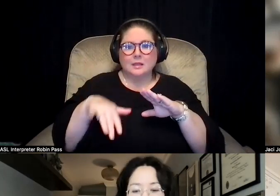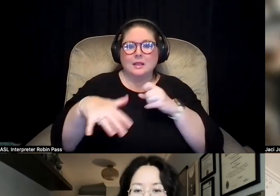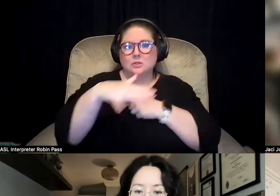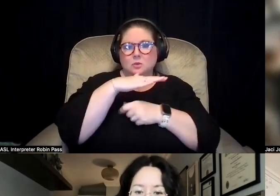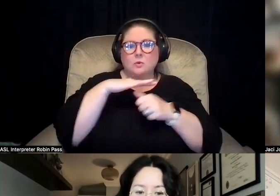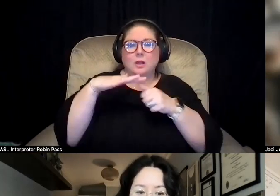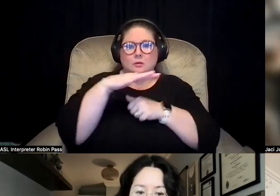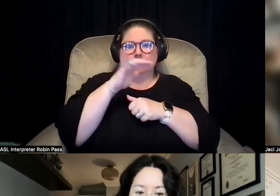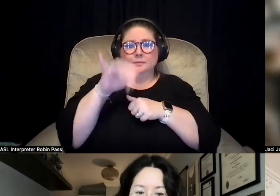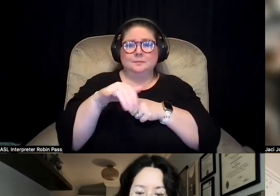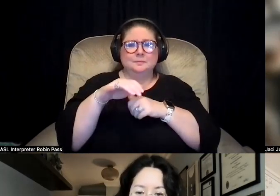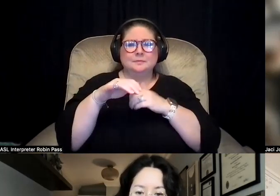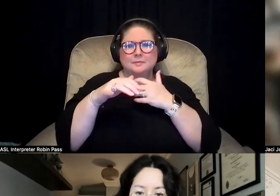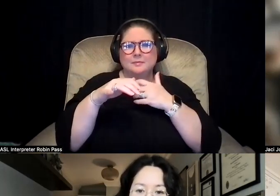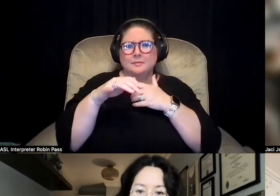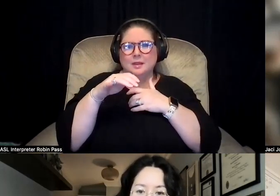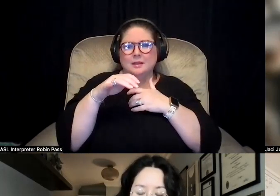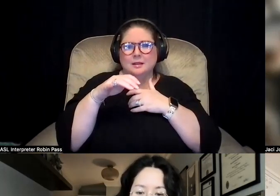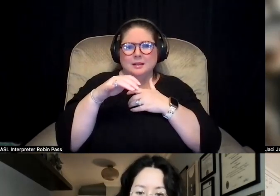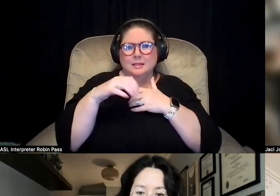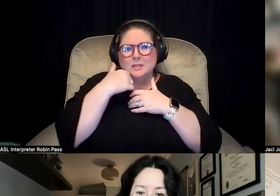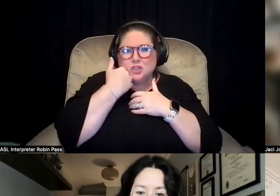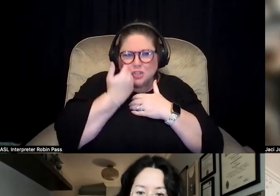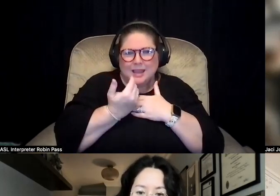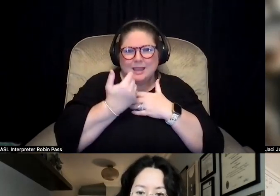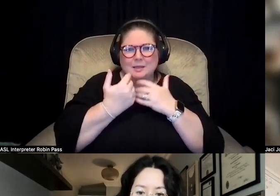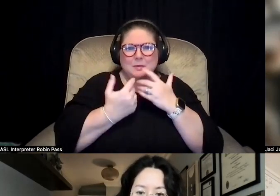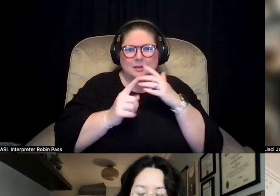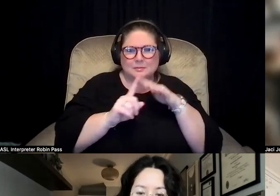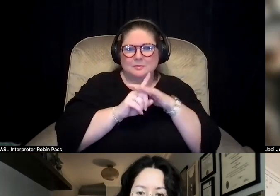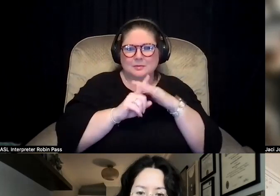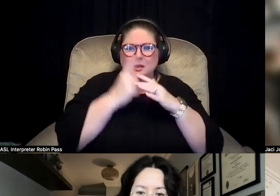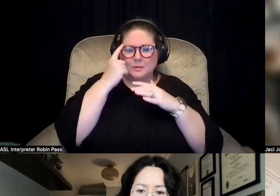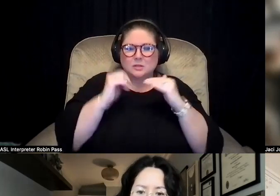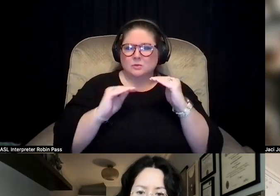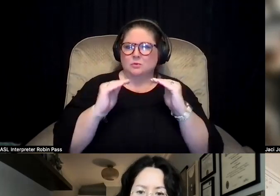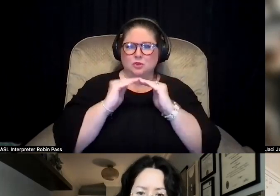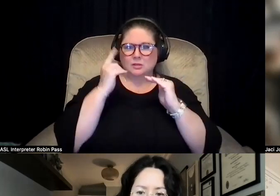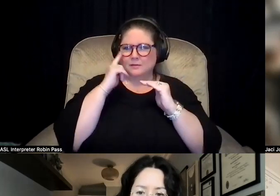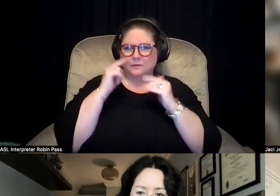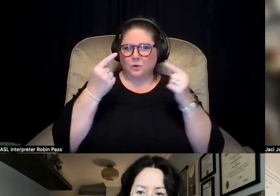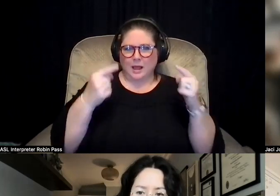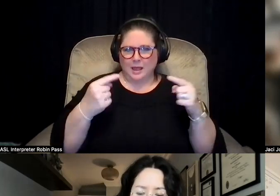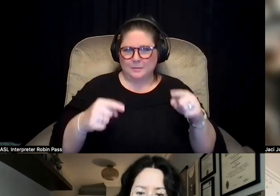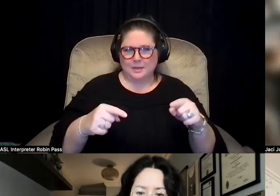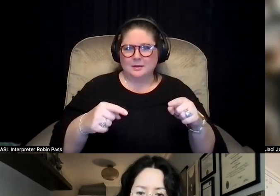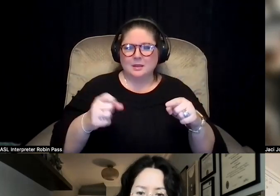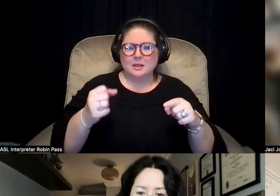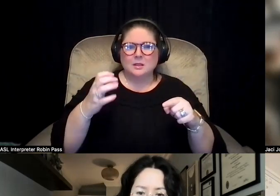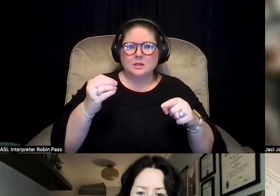to have it it just brings shame because there was no justification for it to happen so um that and